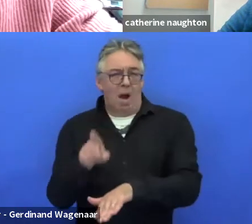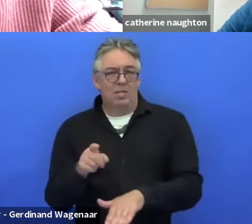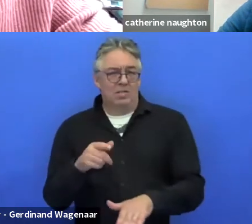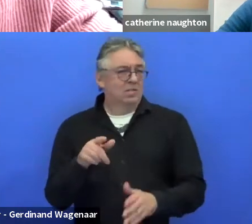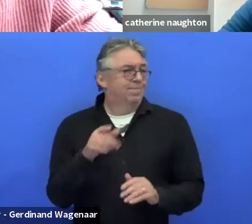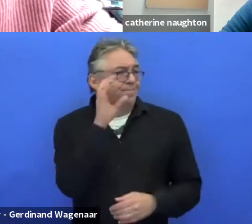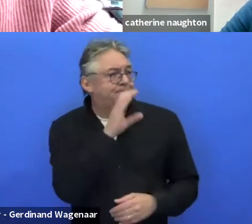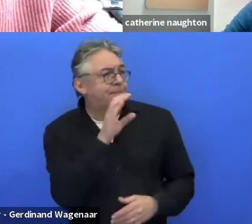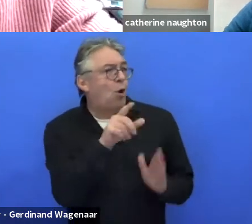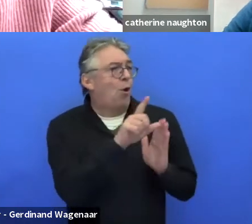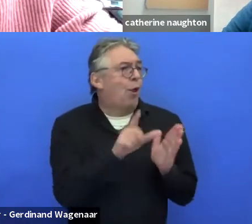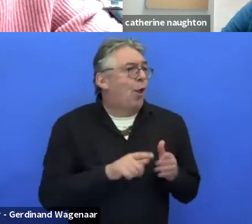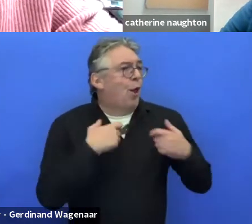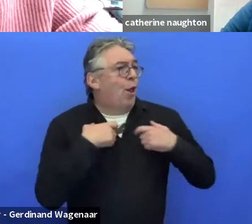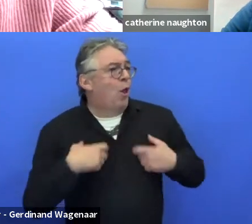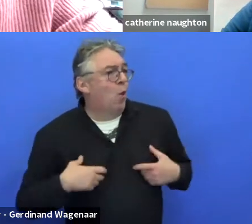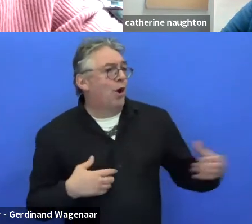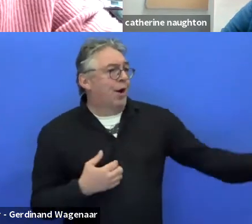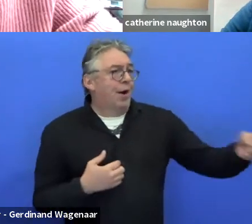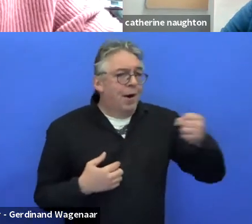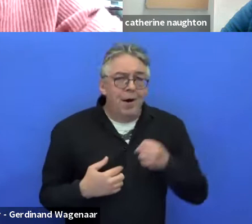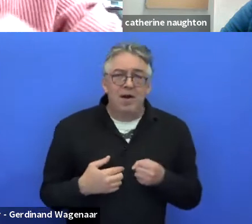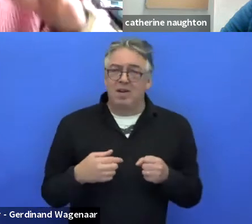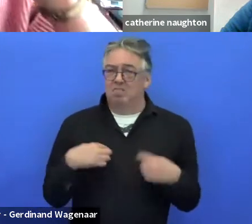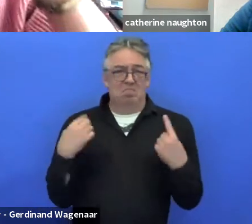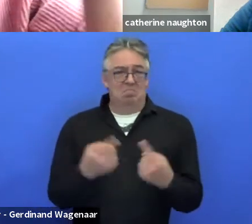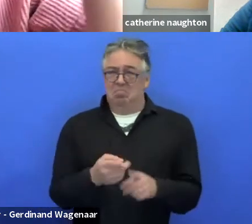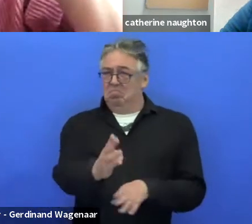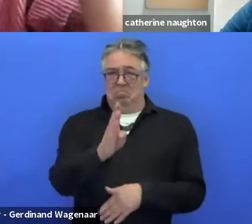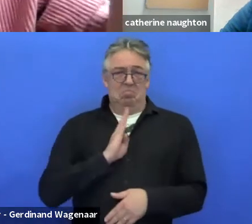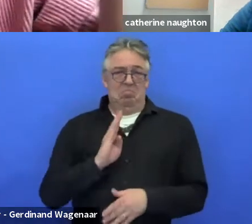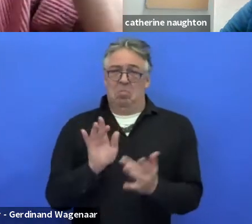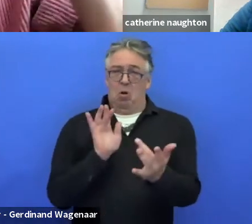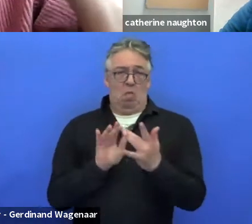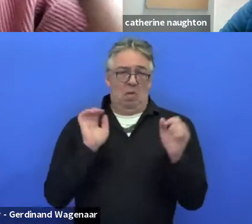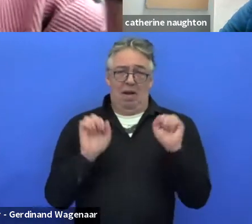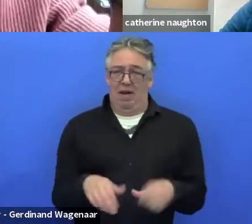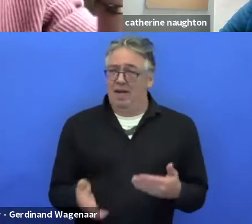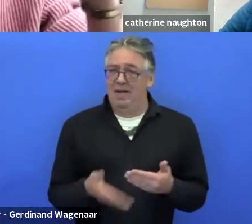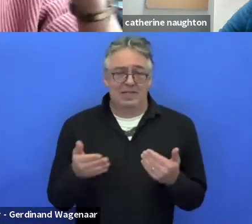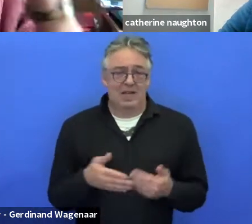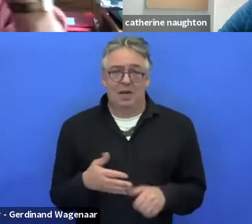We take on board everything we receive Even people don't need to say we complain, this is the complaint.